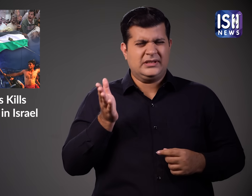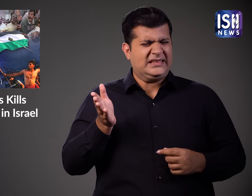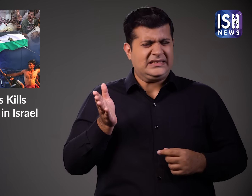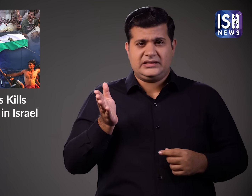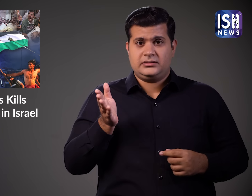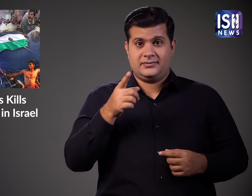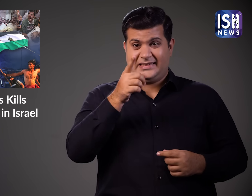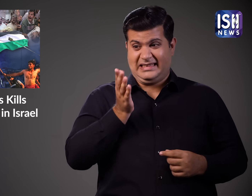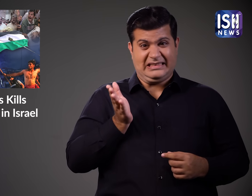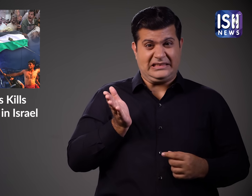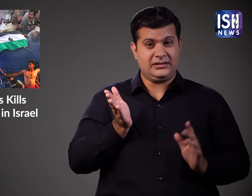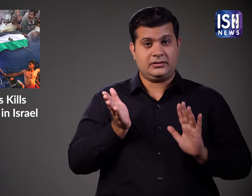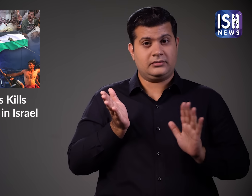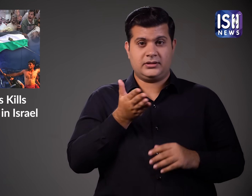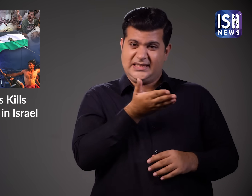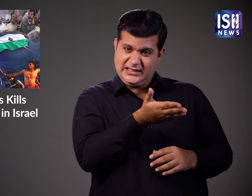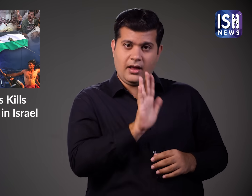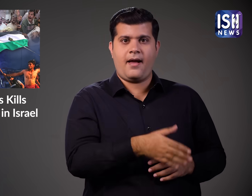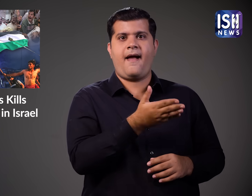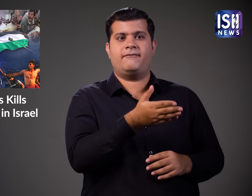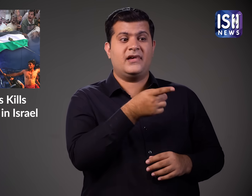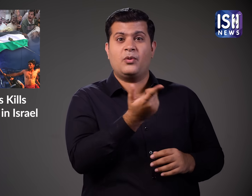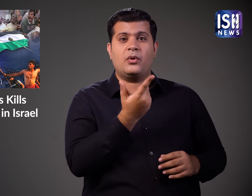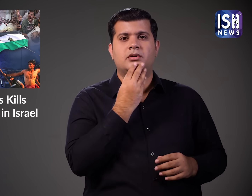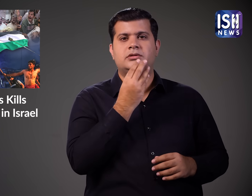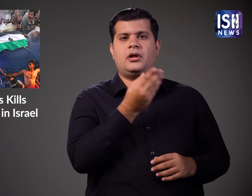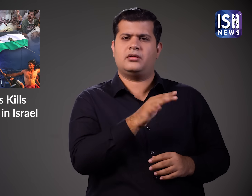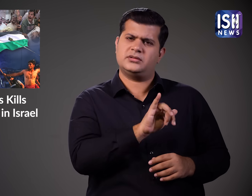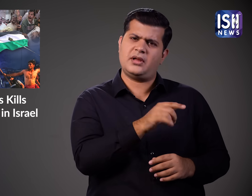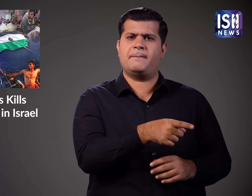We criticized Hamas but Israel has done the same.